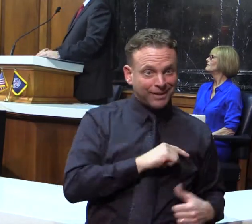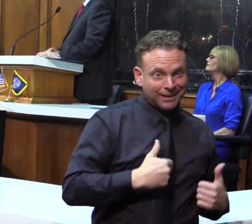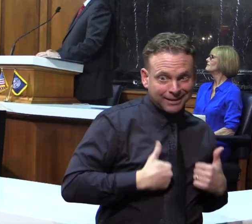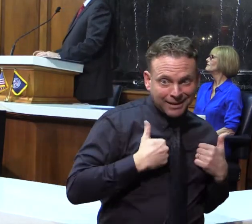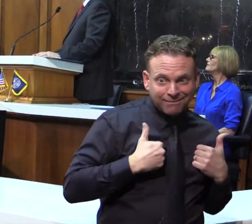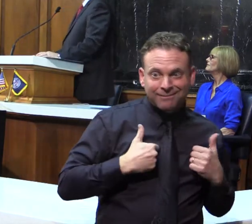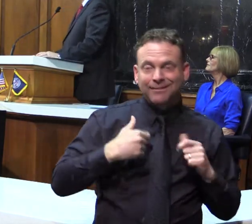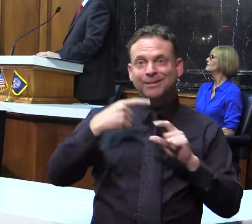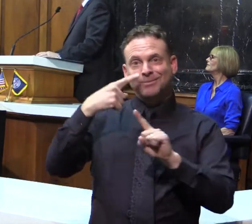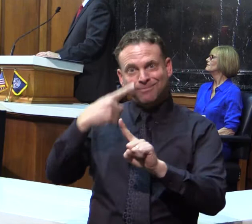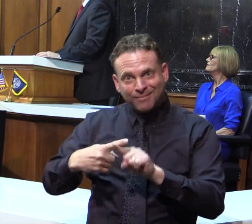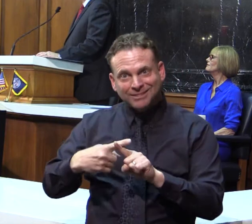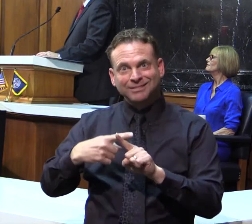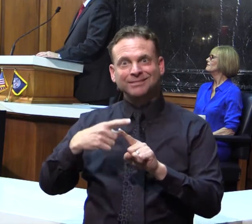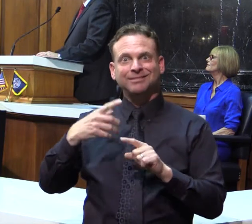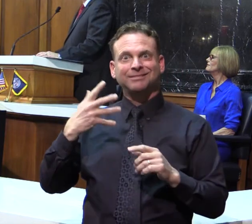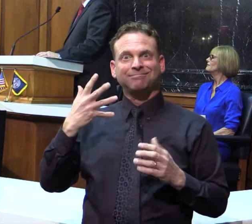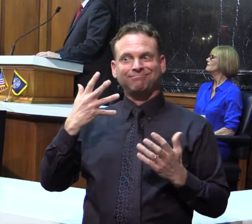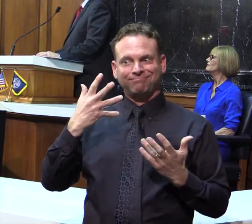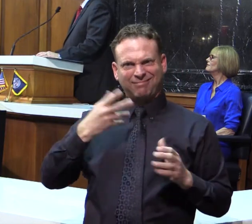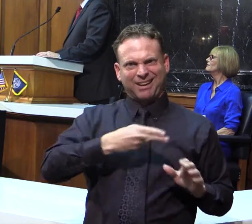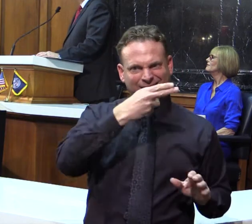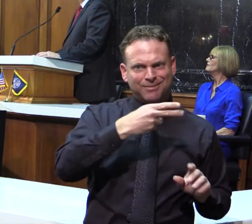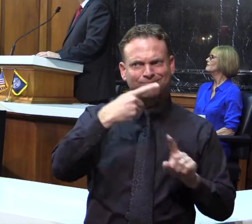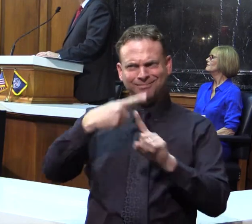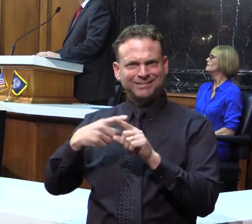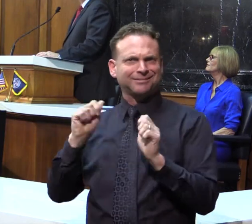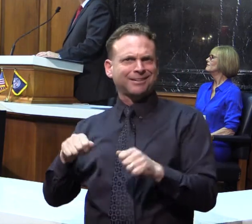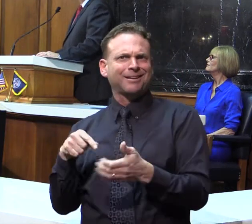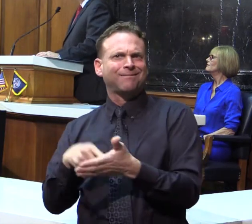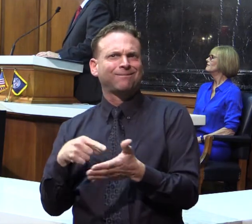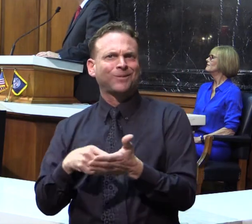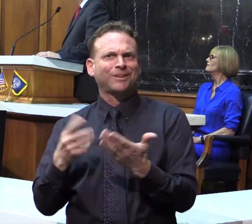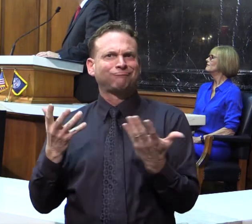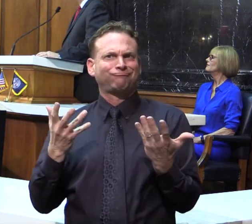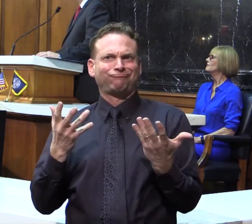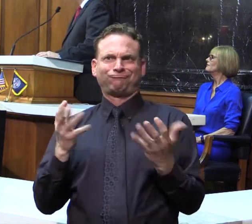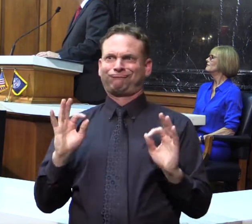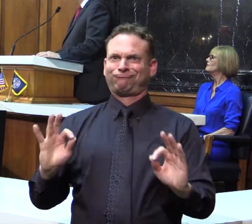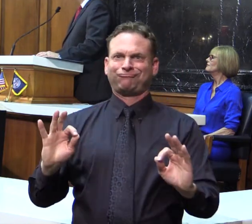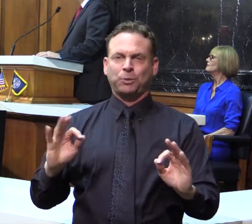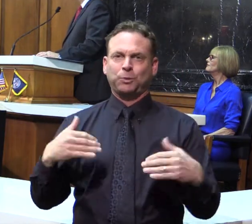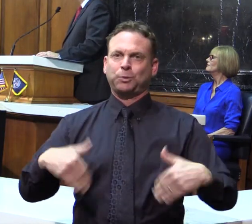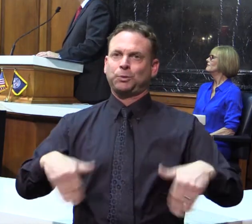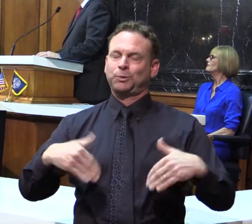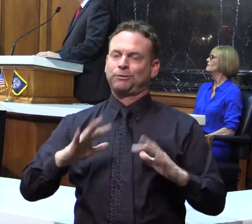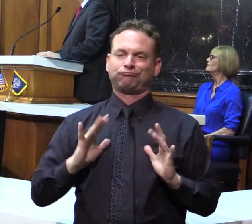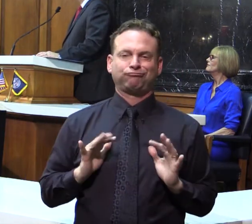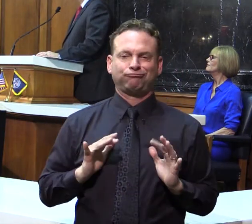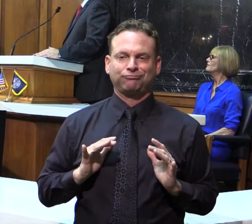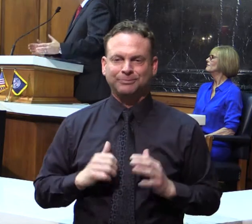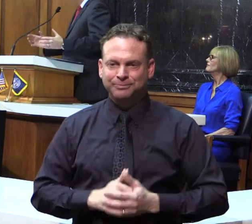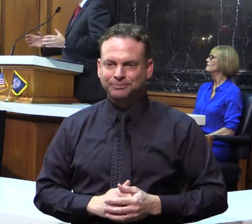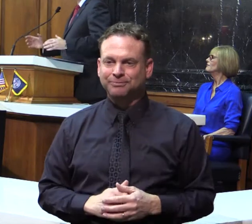NEARLY ANYWHERE ELSE… What a time to be pursuing investment!